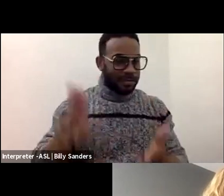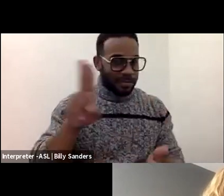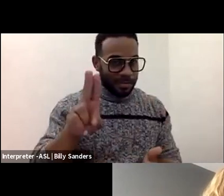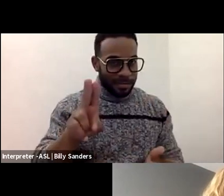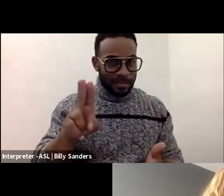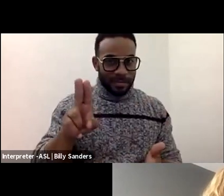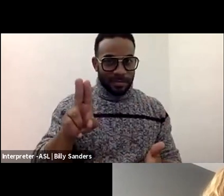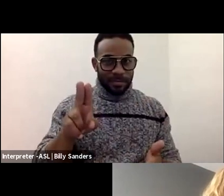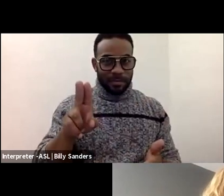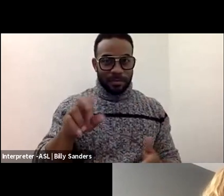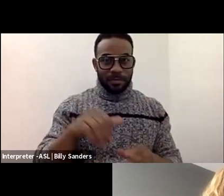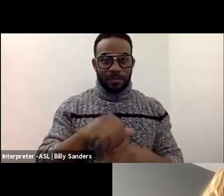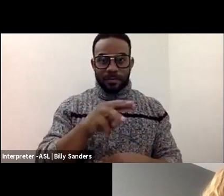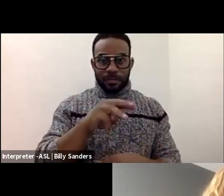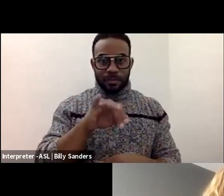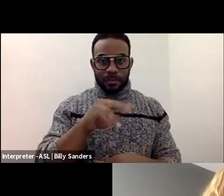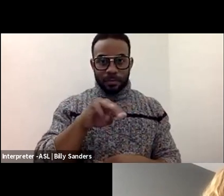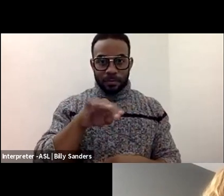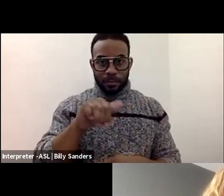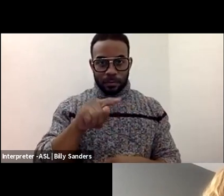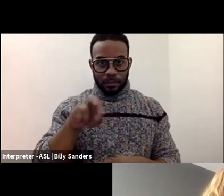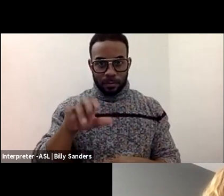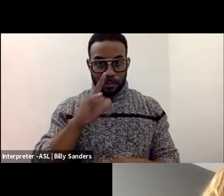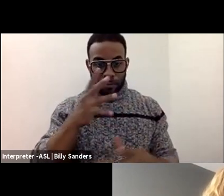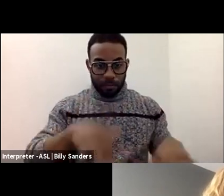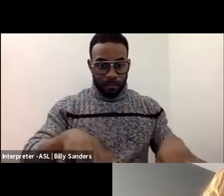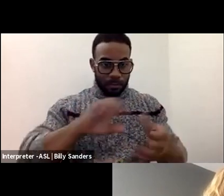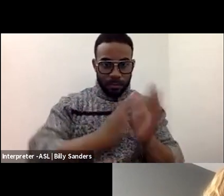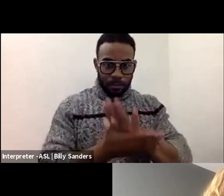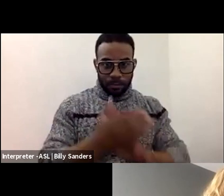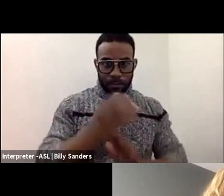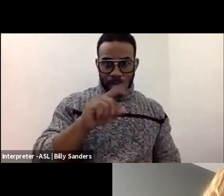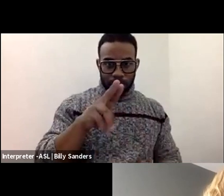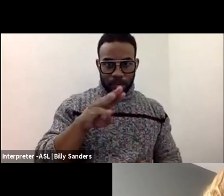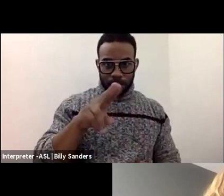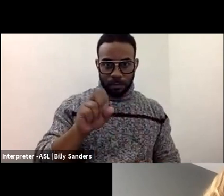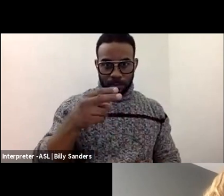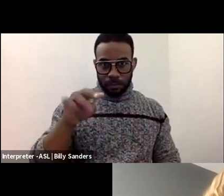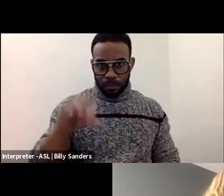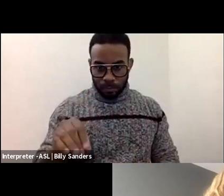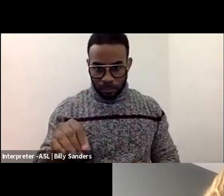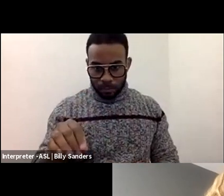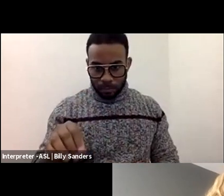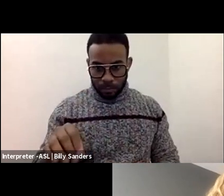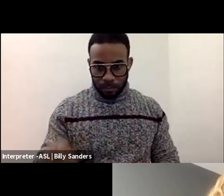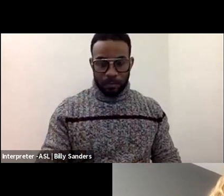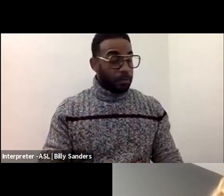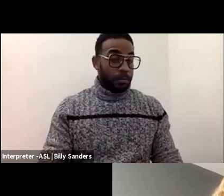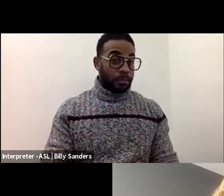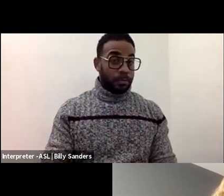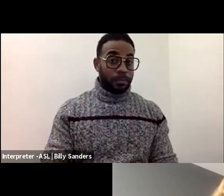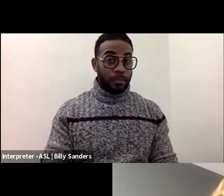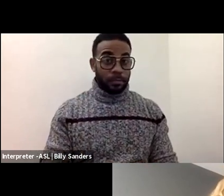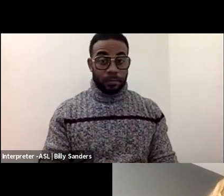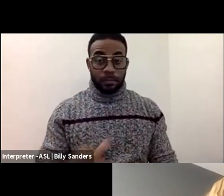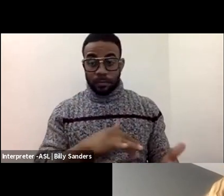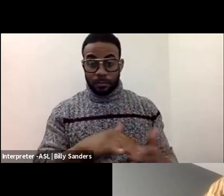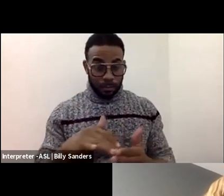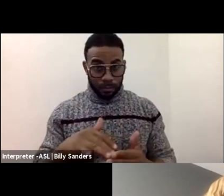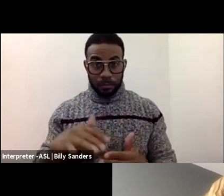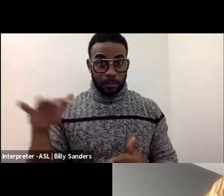Maimi tribe, what is now known as Columbus, Ohio, and I have studied abroad with MIUSA